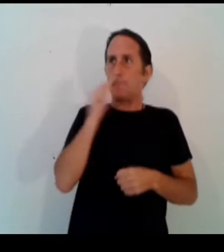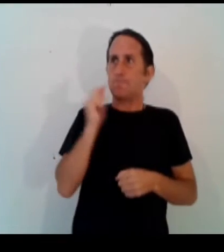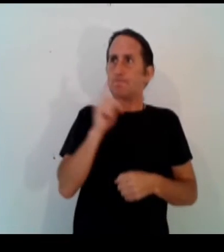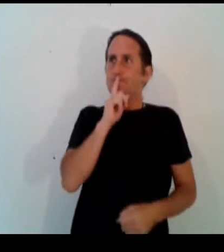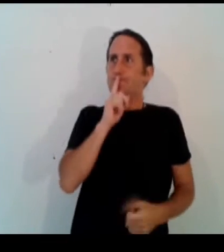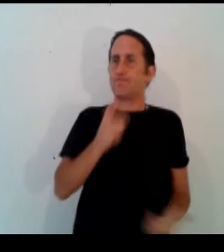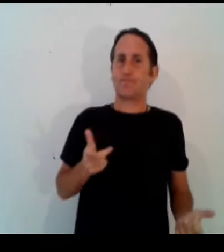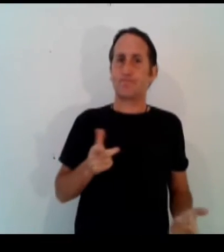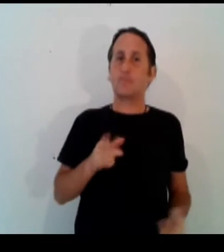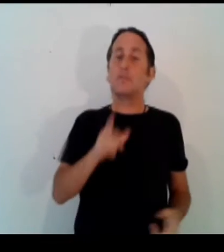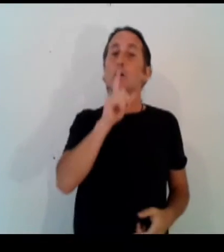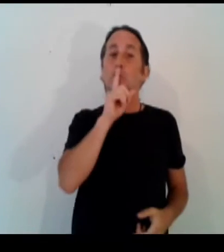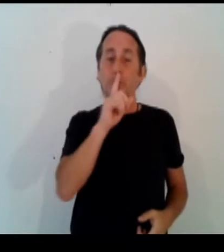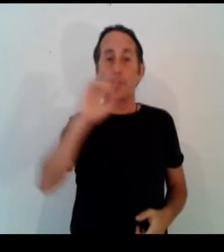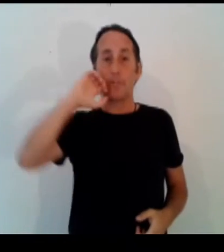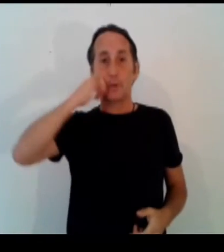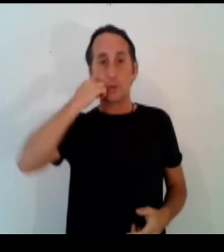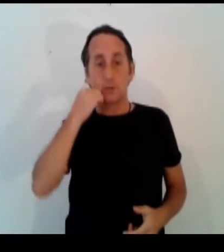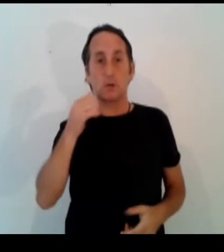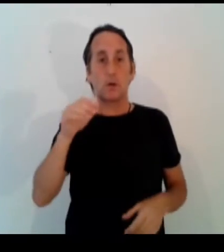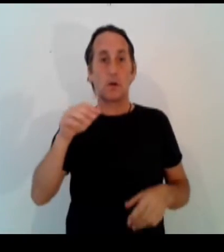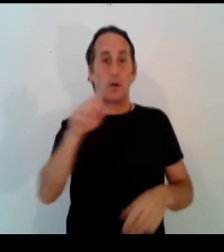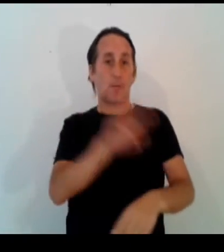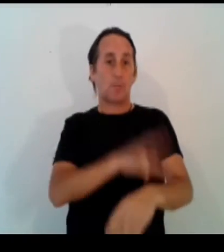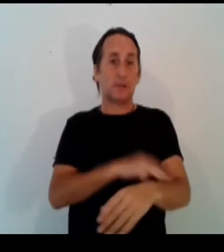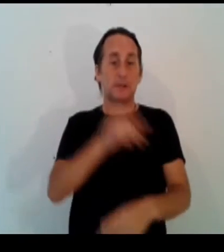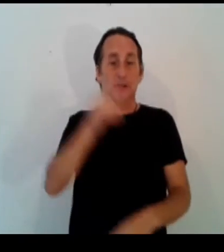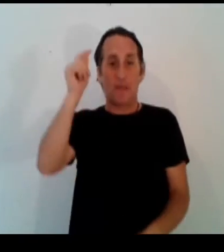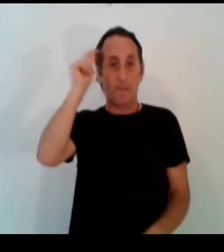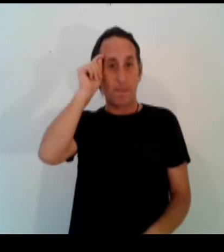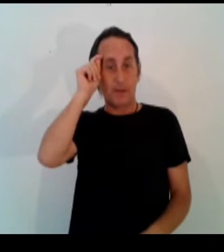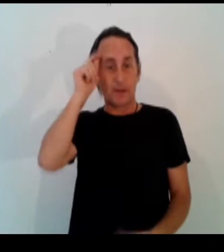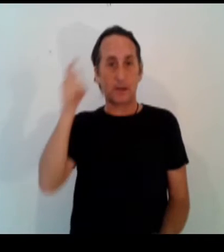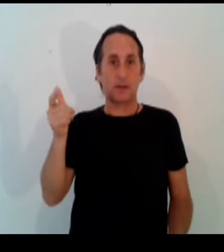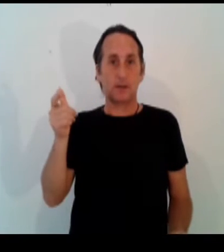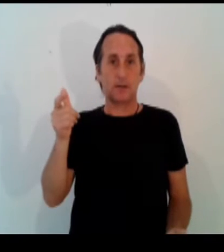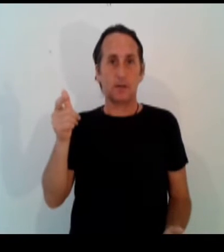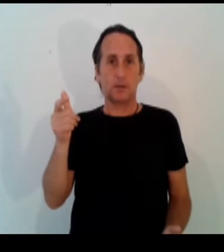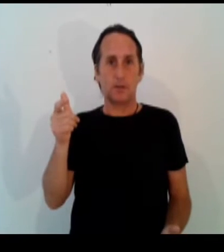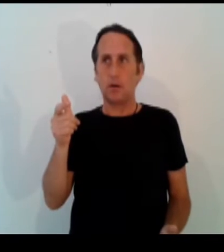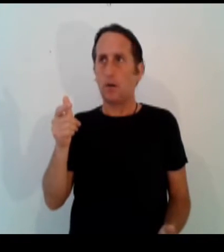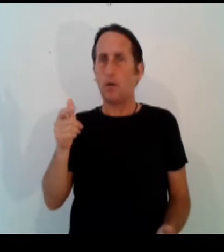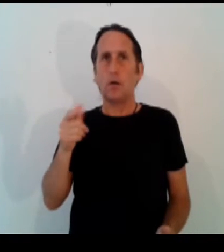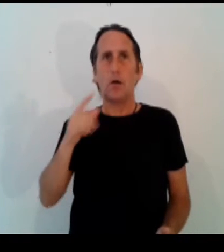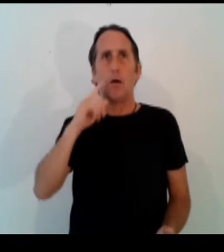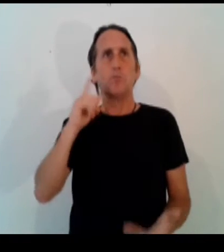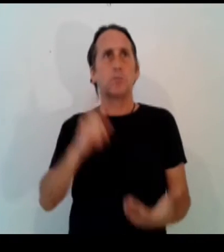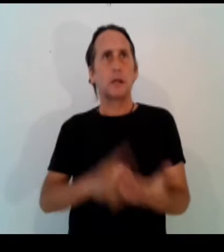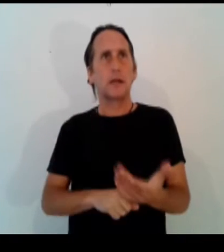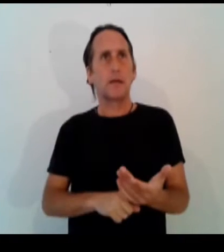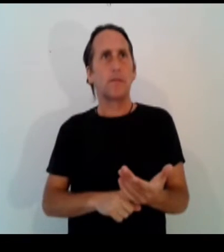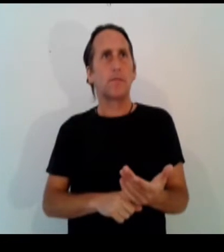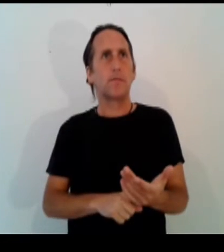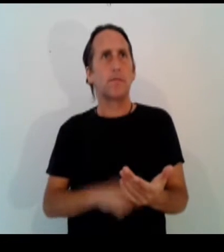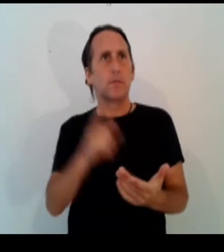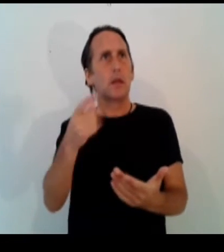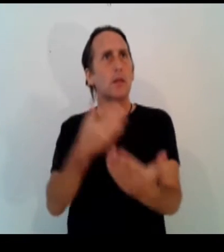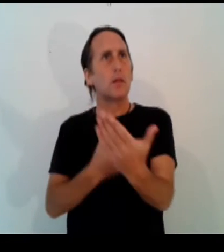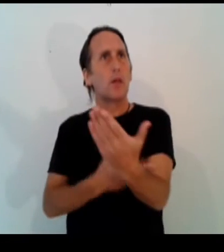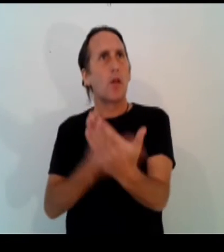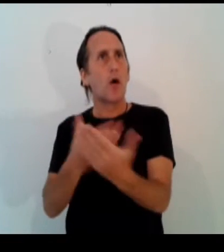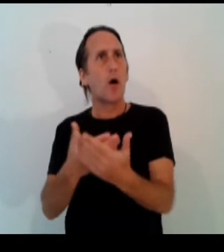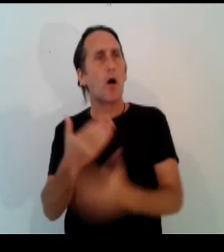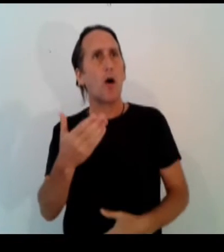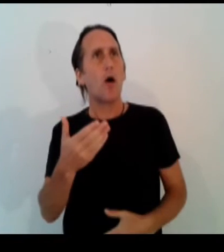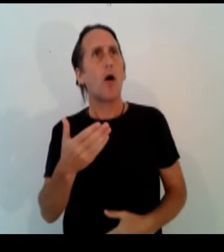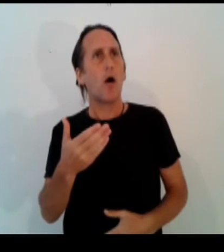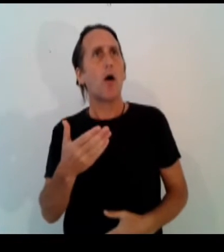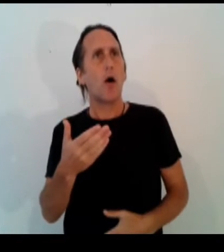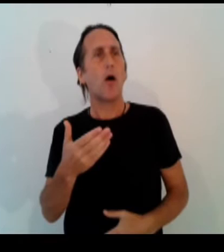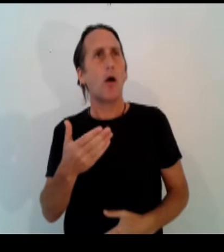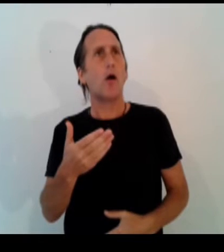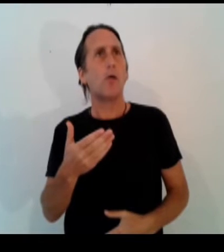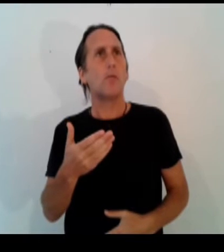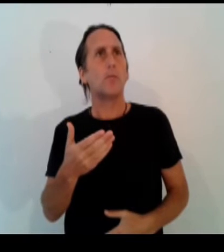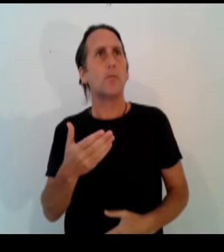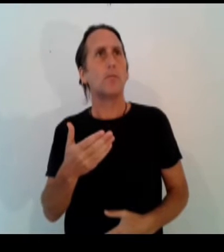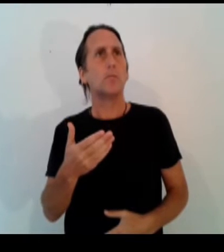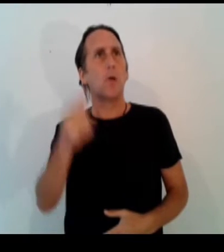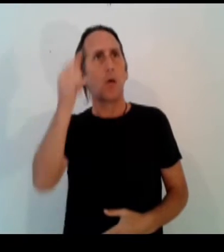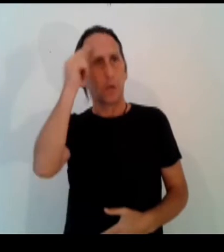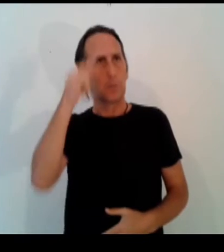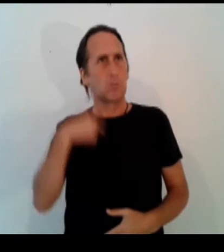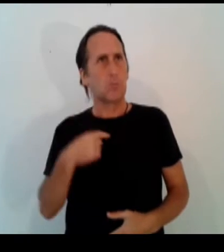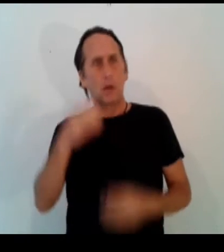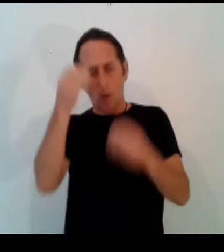but because like the example of police officers who think and believe that what they are taught is the truth they go along believeing they are obeying the law